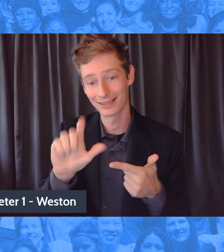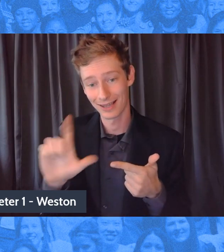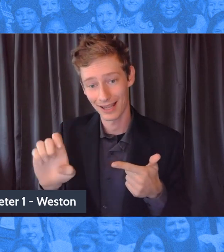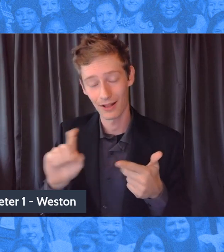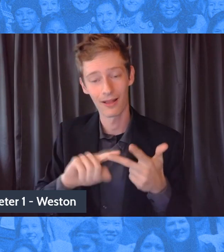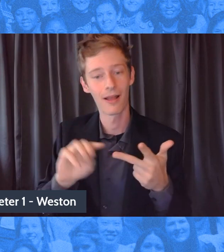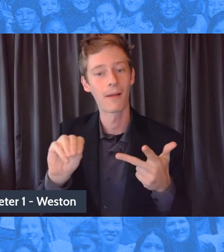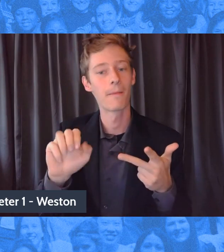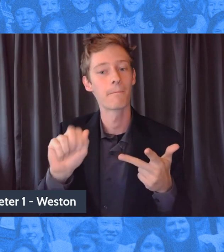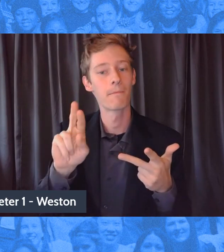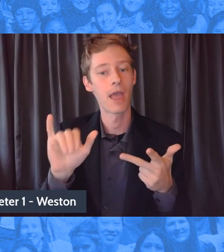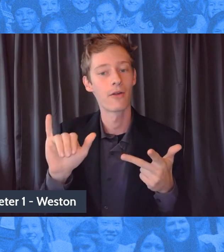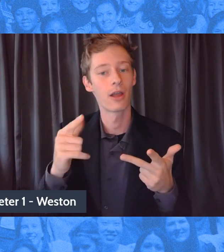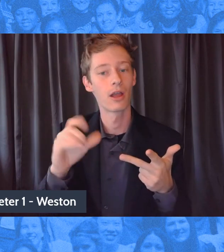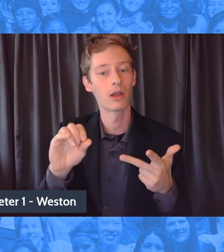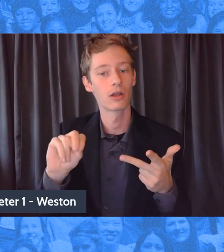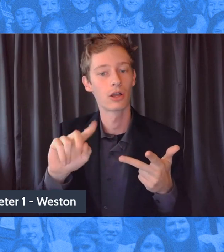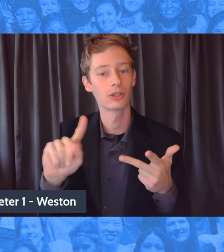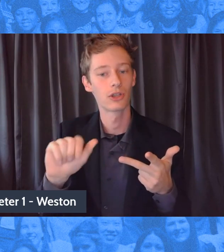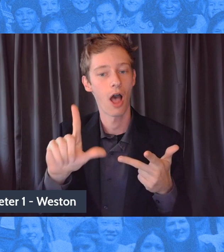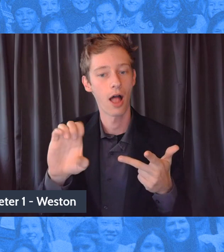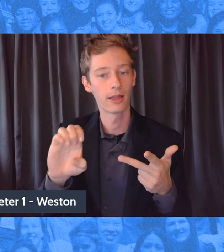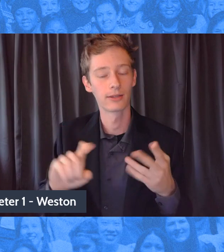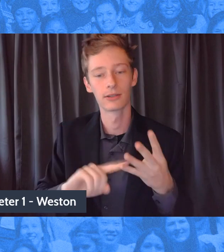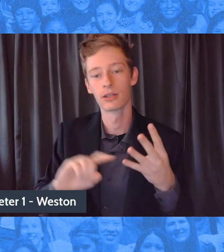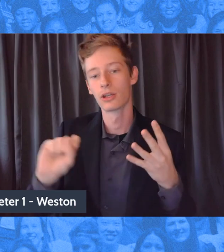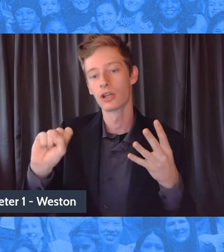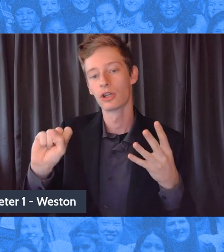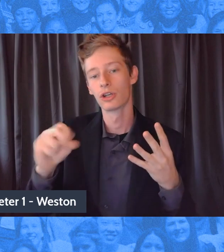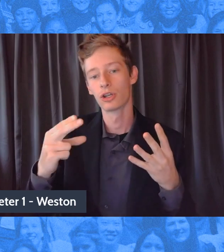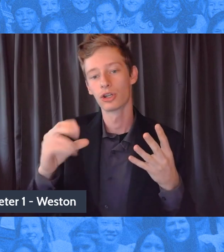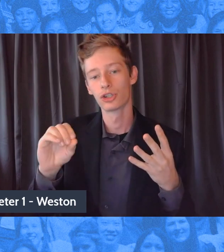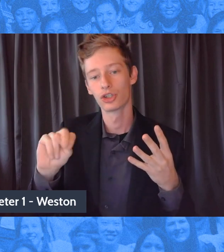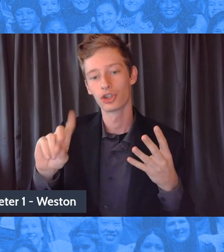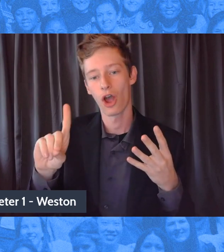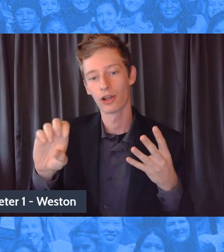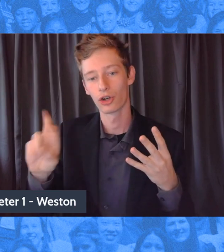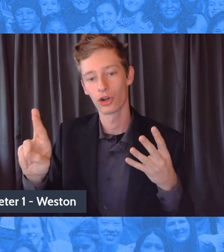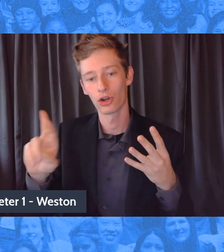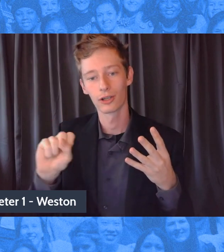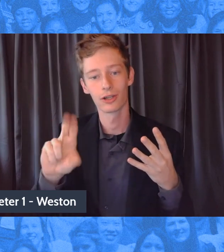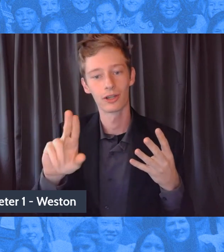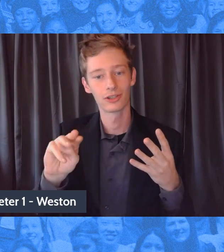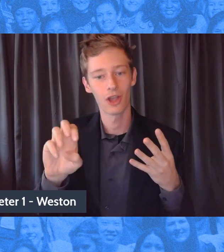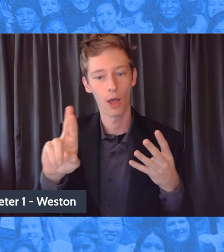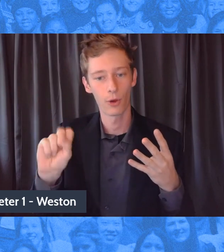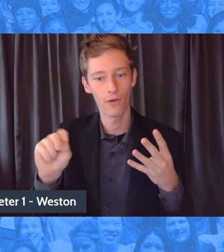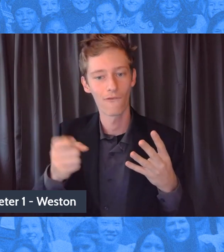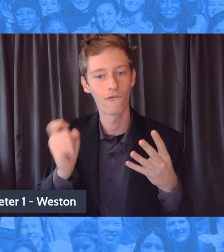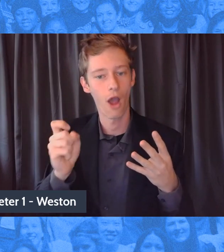and Assembly Member Shondra Summers-Armstrong from Nevada. And very soon in just a few minutes,